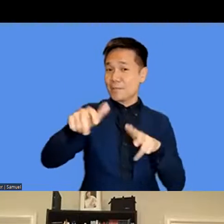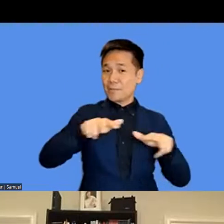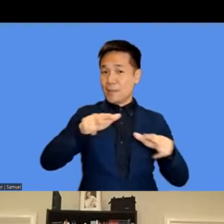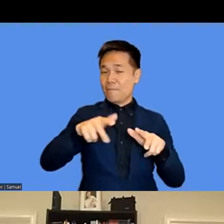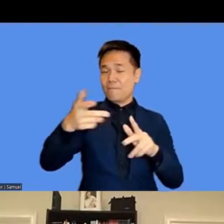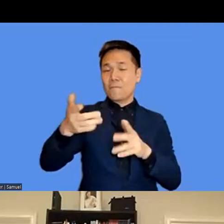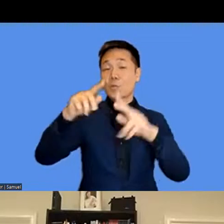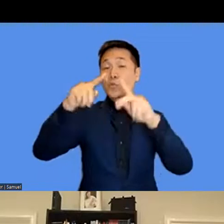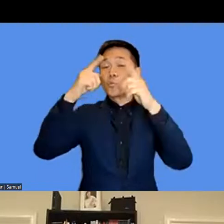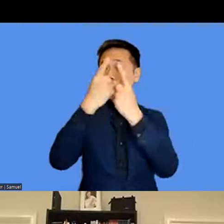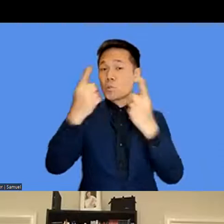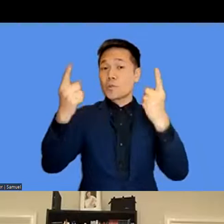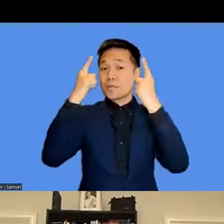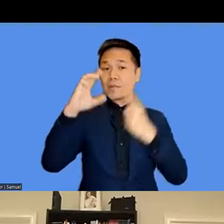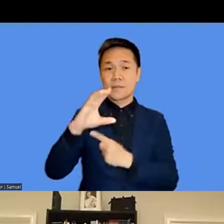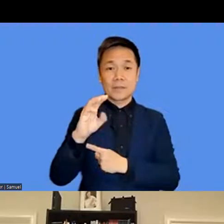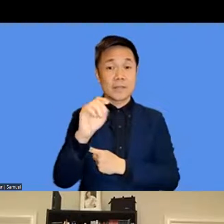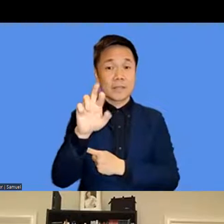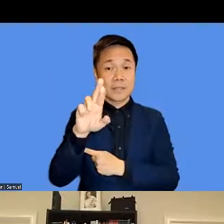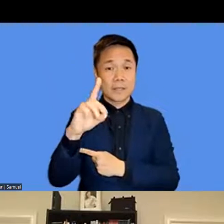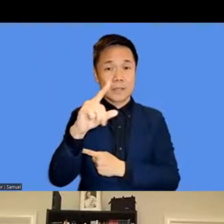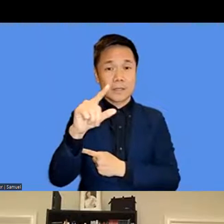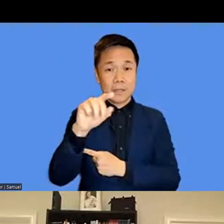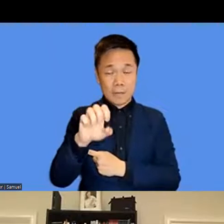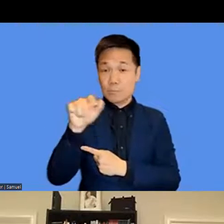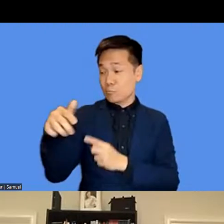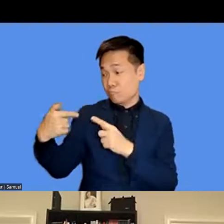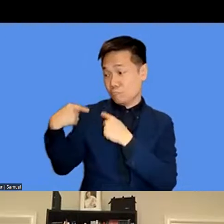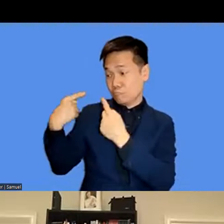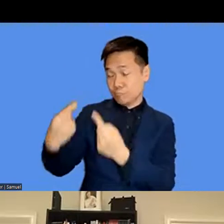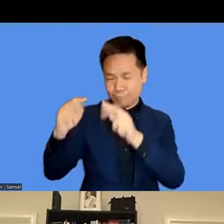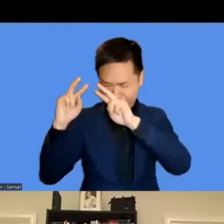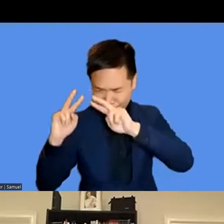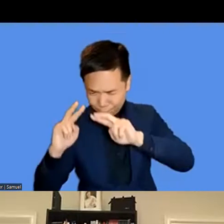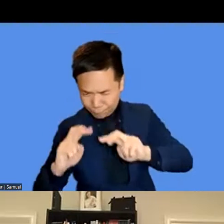will present summary findings from a survey she carried out as a consultant with organizations